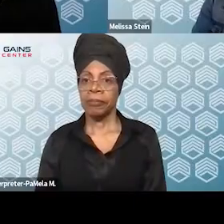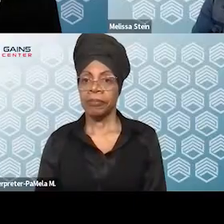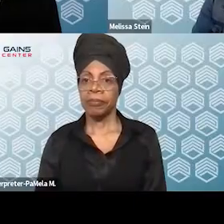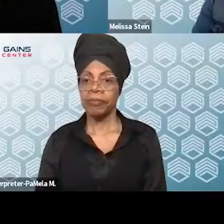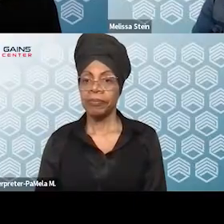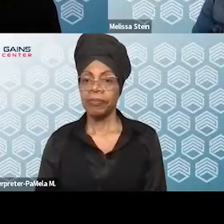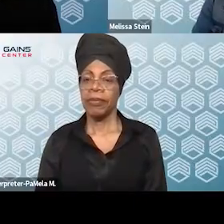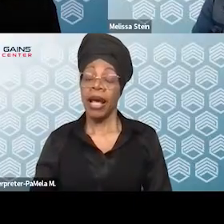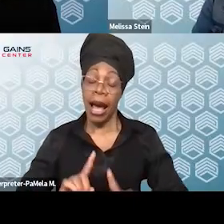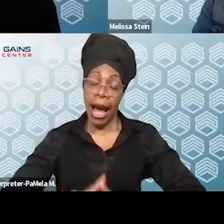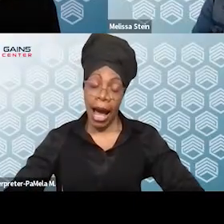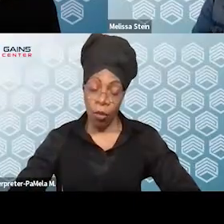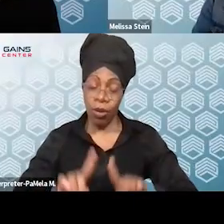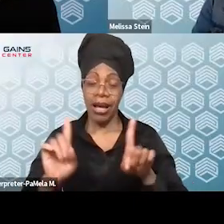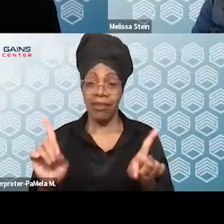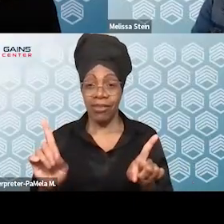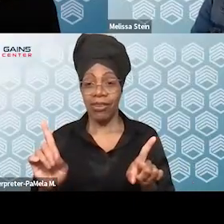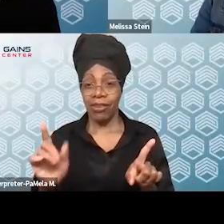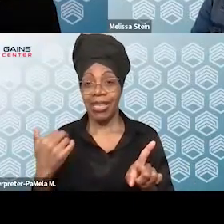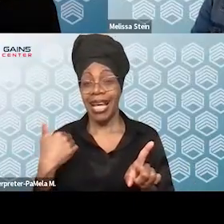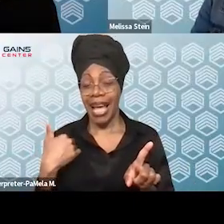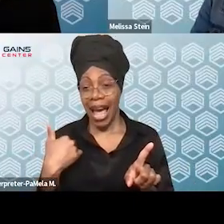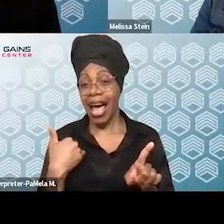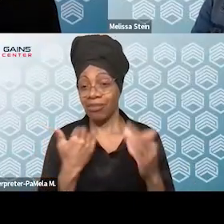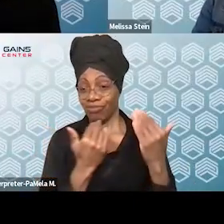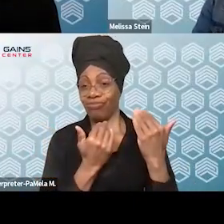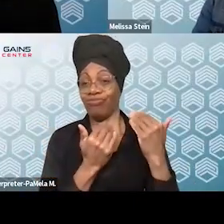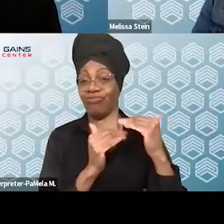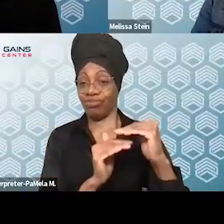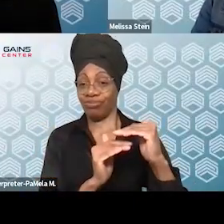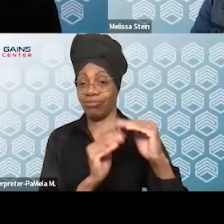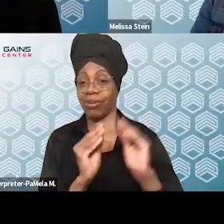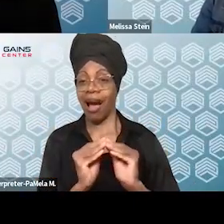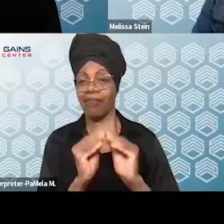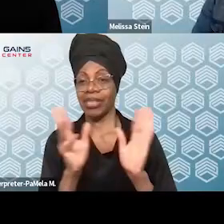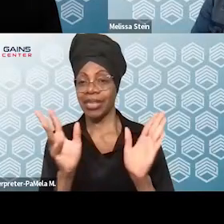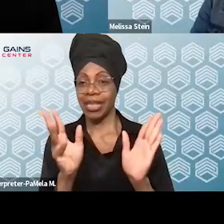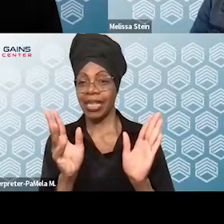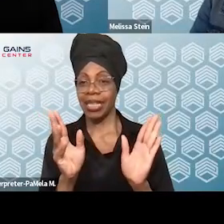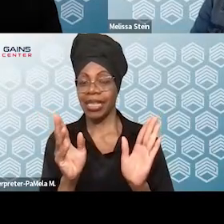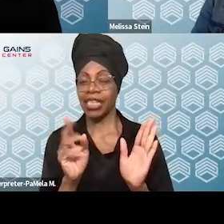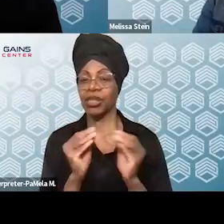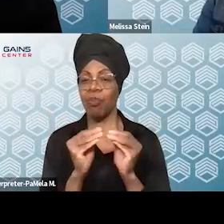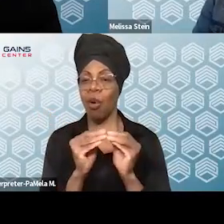but there are significant limitations, obviously. It's a look back in time.